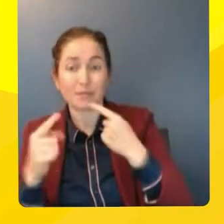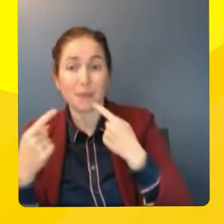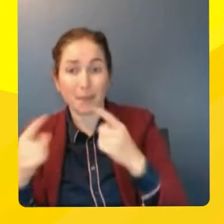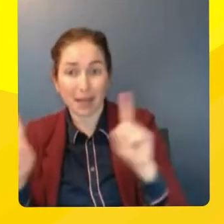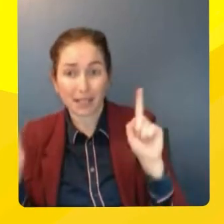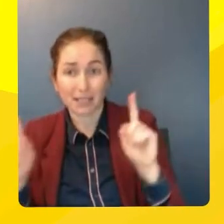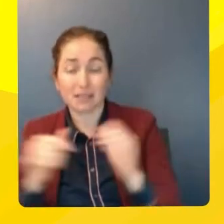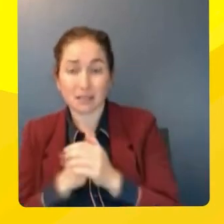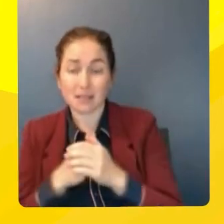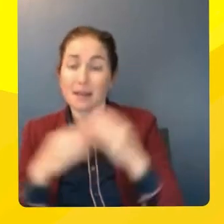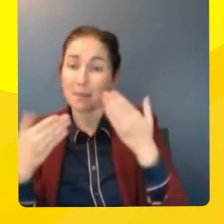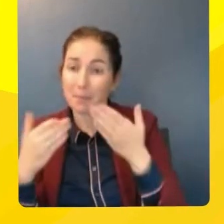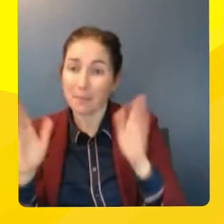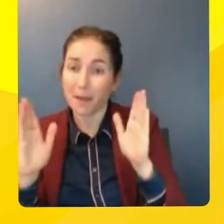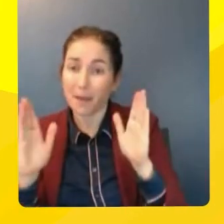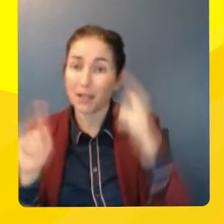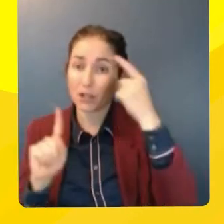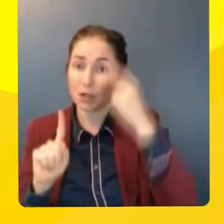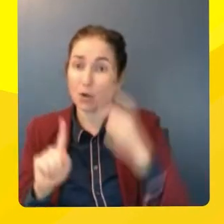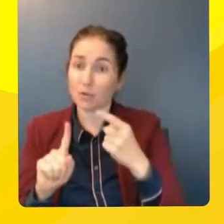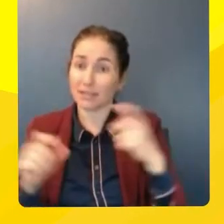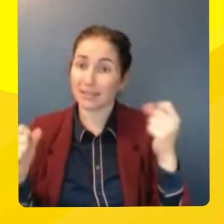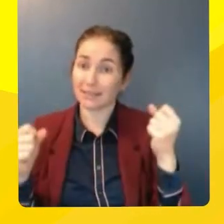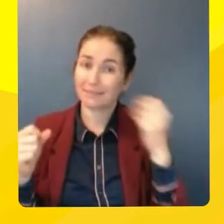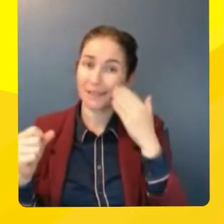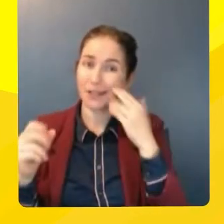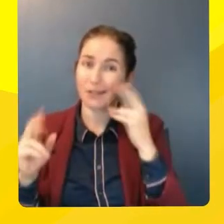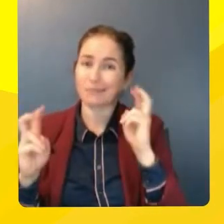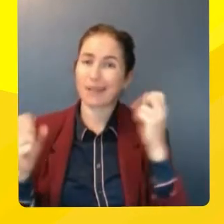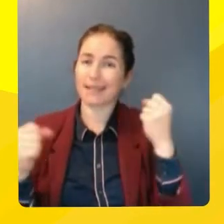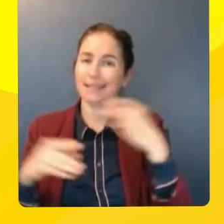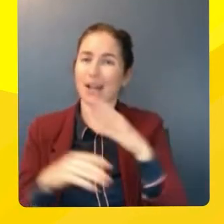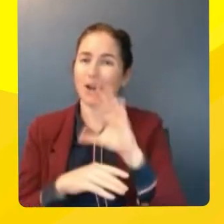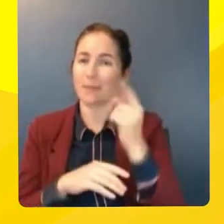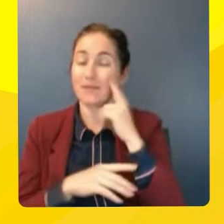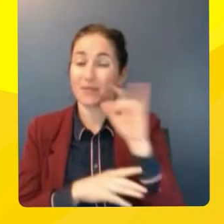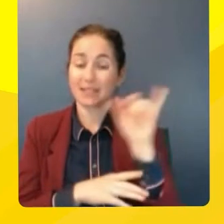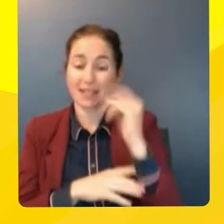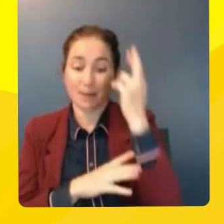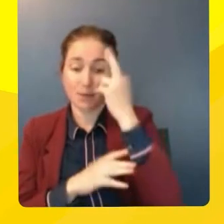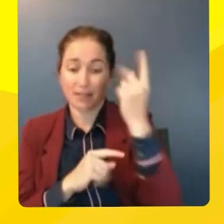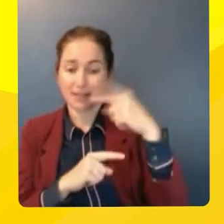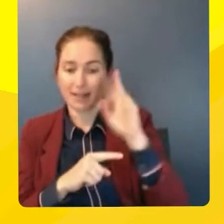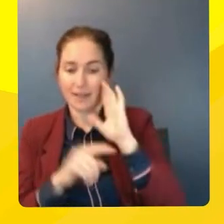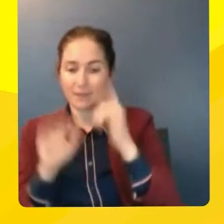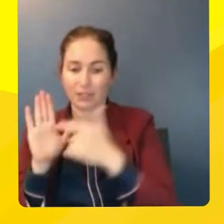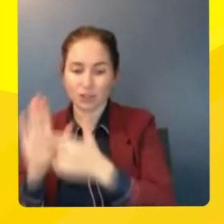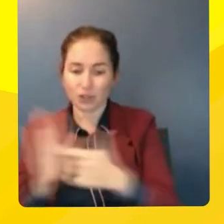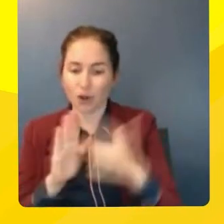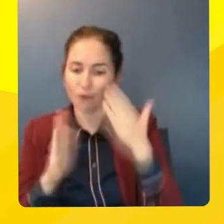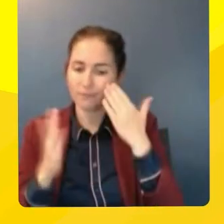Public goals scare companies for exactly the same reasons that they've been shown to be so effective.